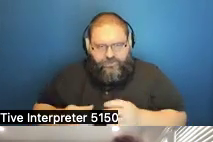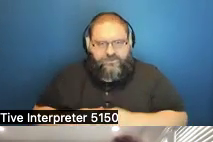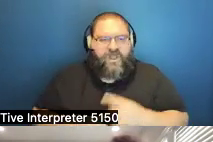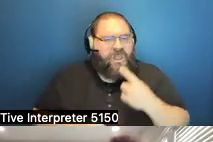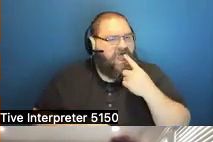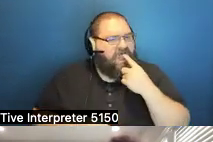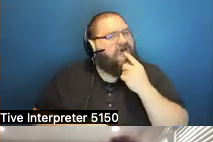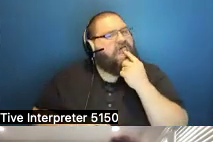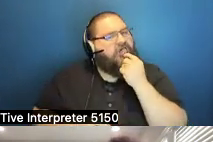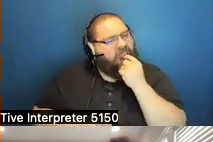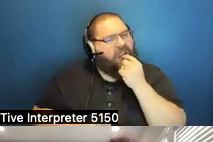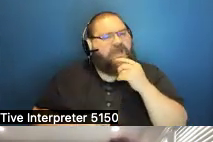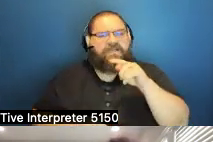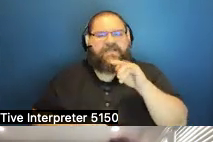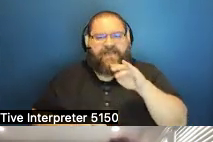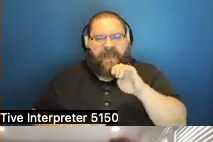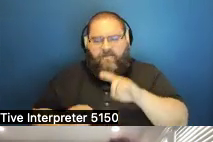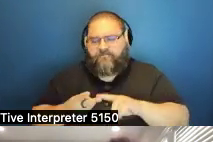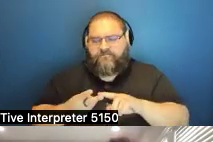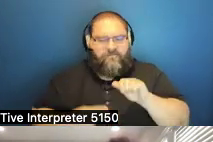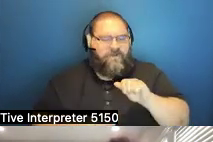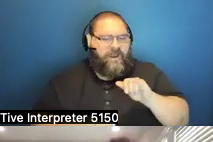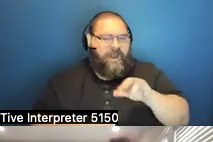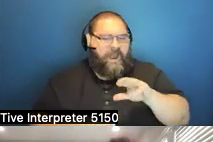19:38:16 Everybody concerned myofunctional dysfunction.